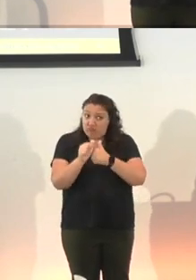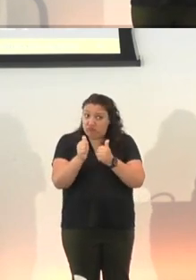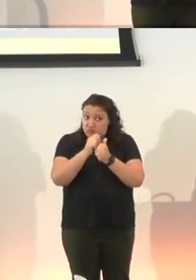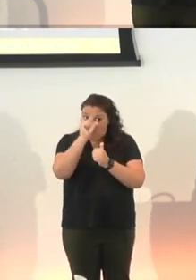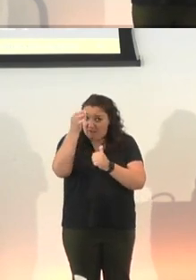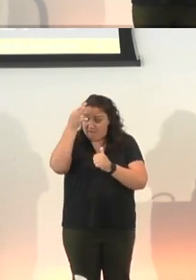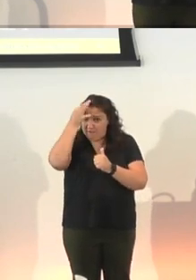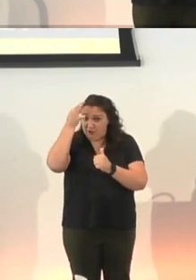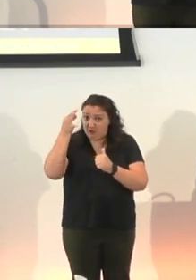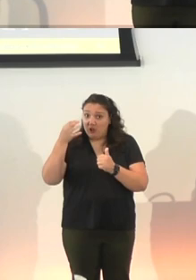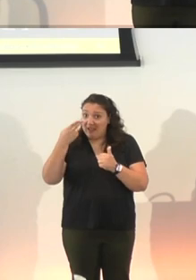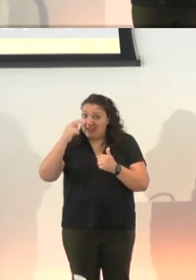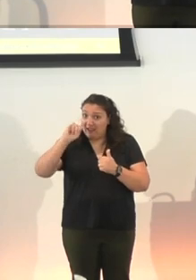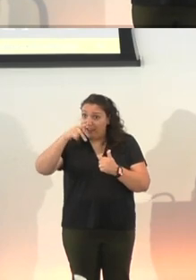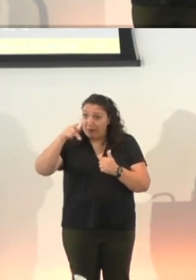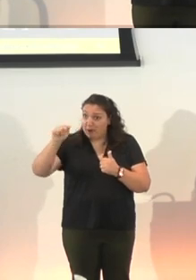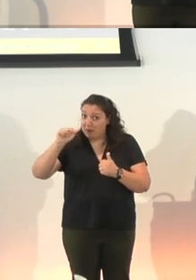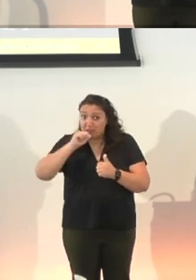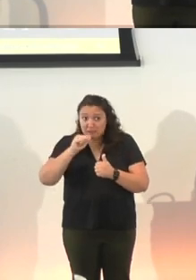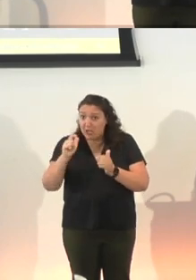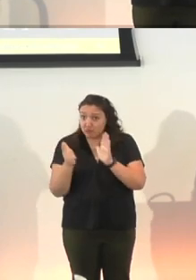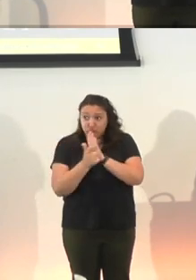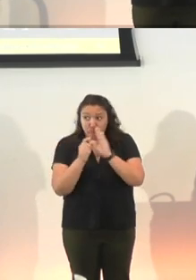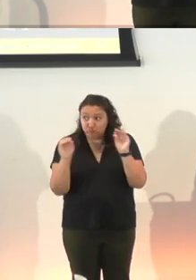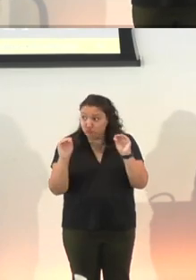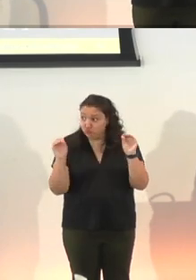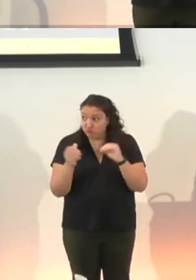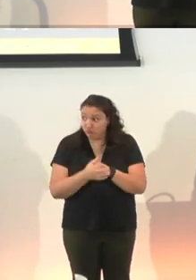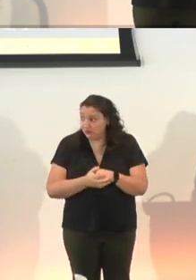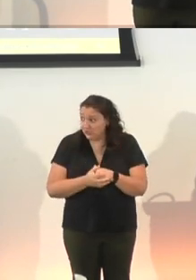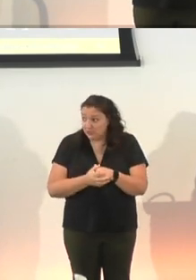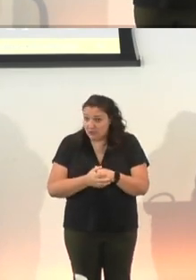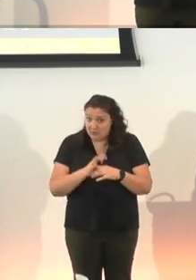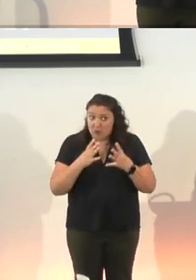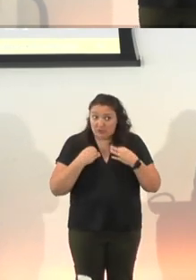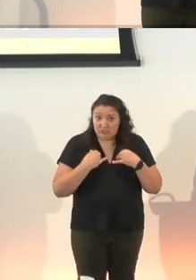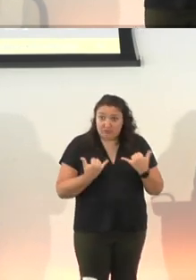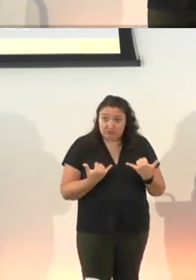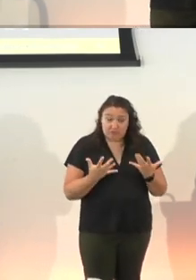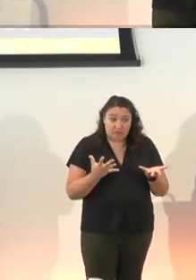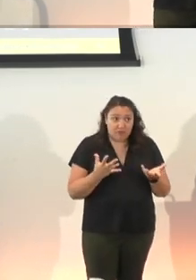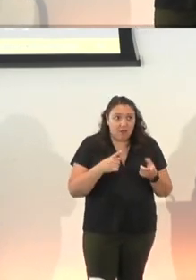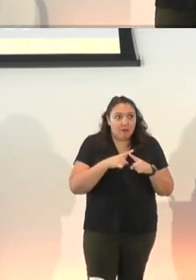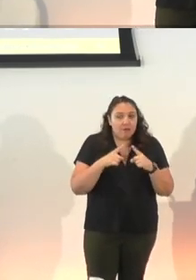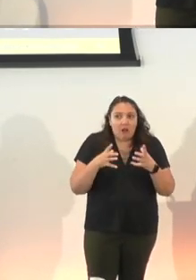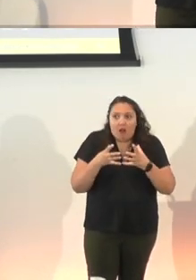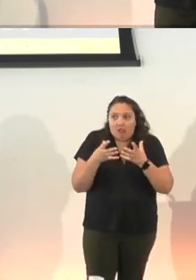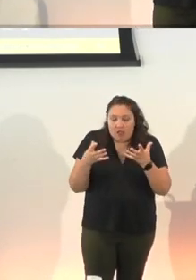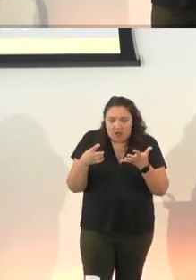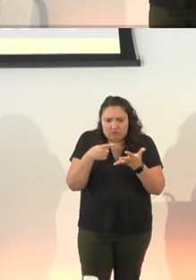in line with HEPA. That was not against the law. There are lots of big picture ethical questions